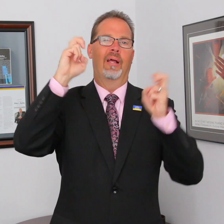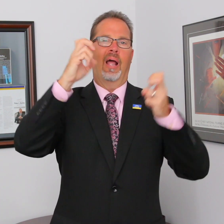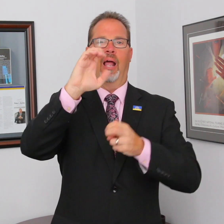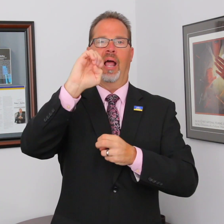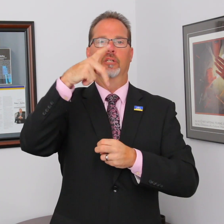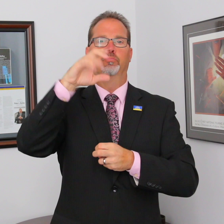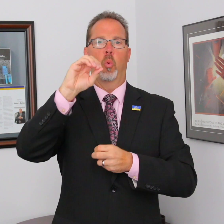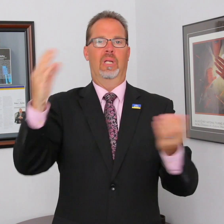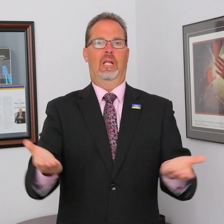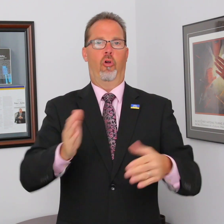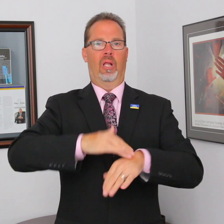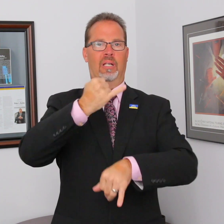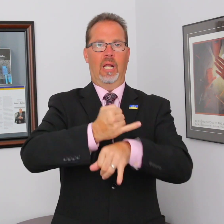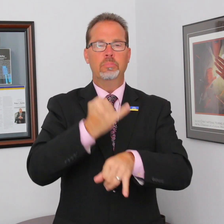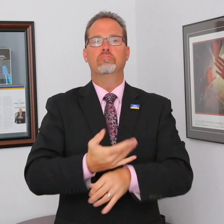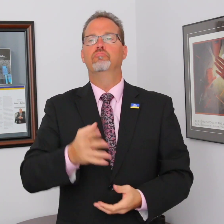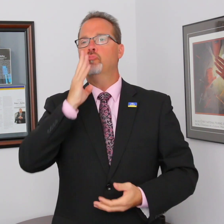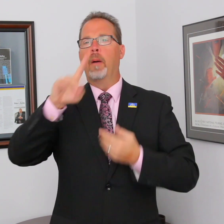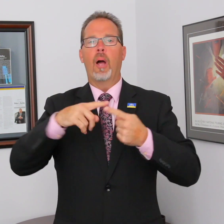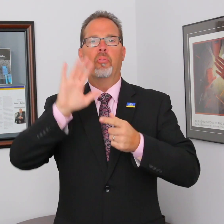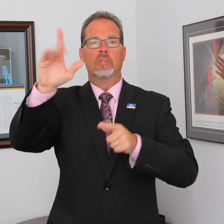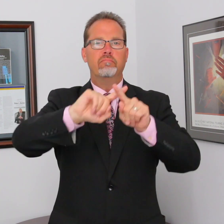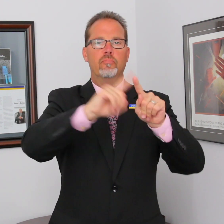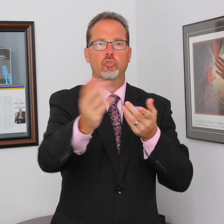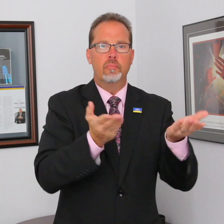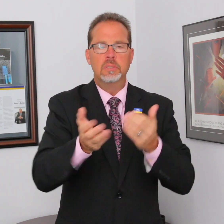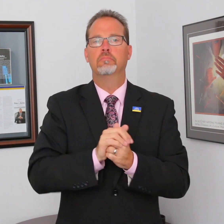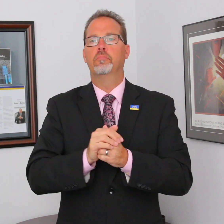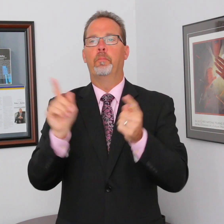for the Deaf, held their Expo here on PSD’s campus. They came to talk about the